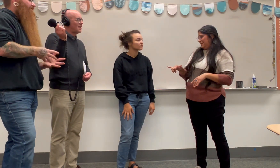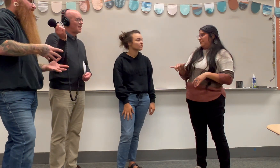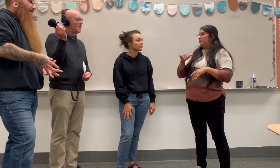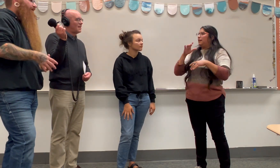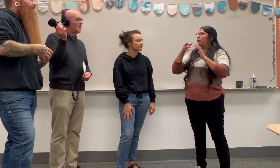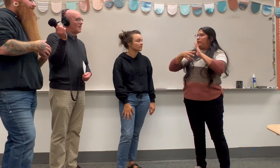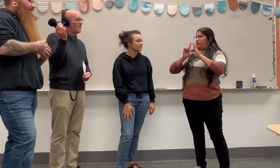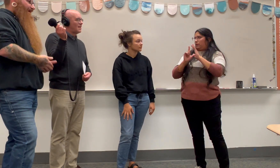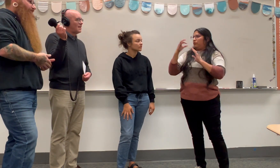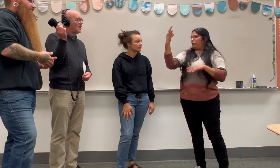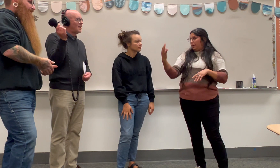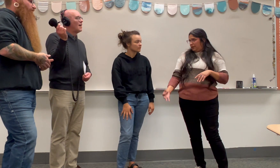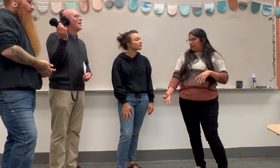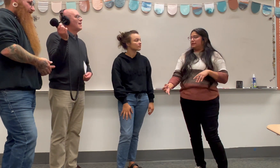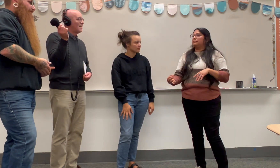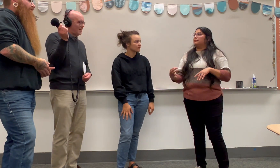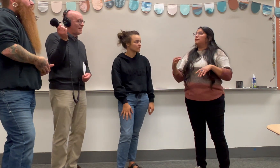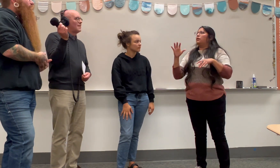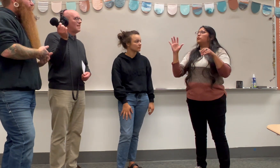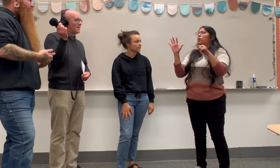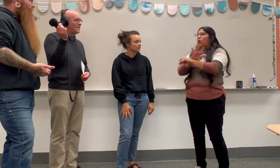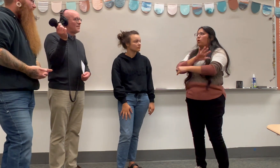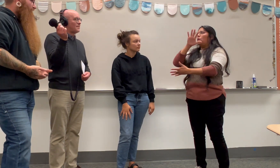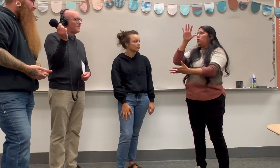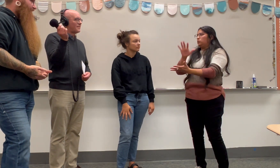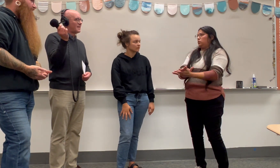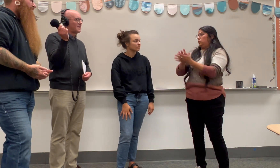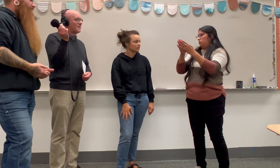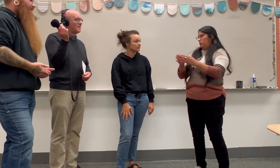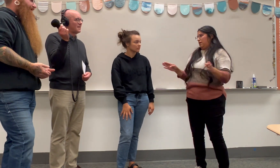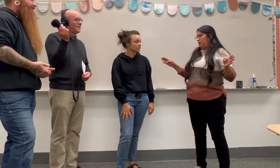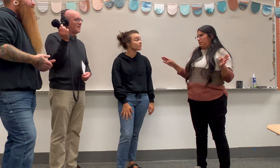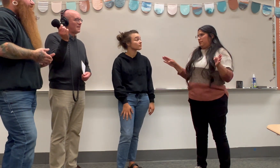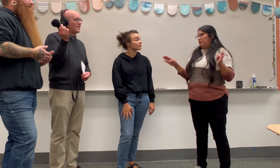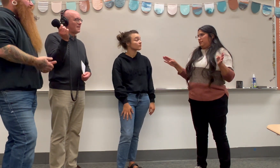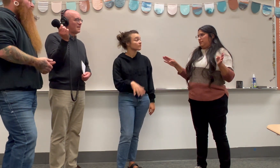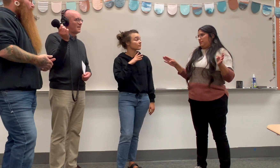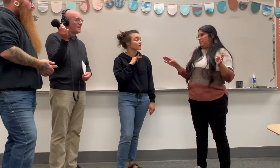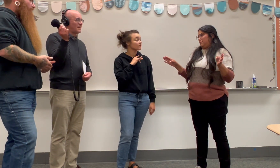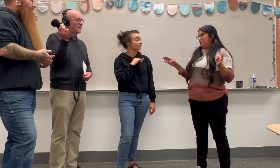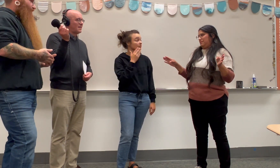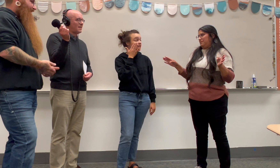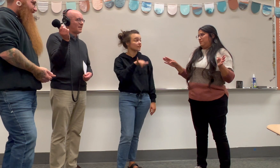of the day every single morning we review all those signs on Friday it is school wide